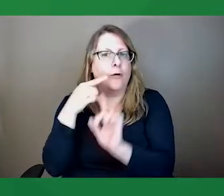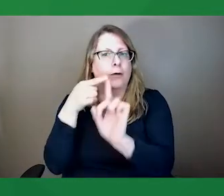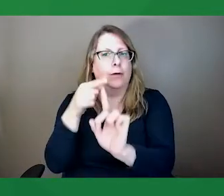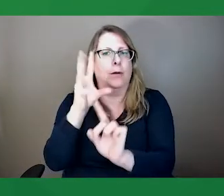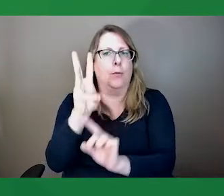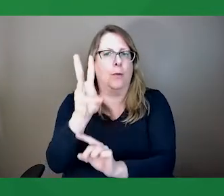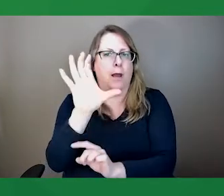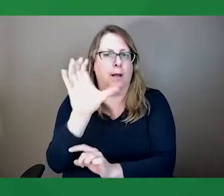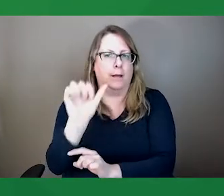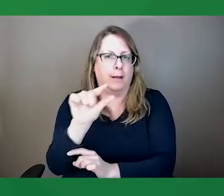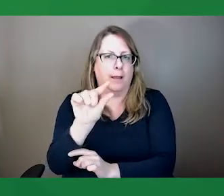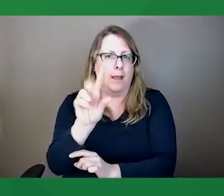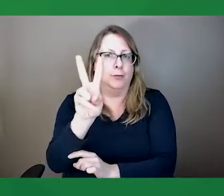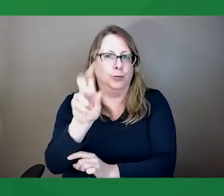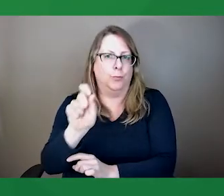into your document and in your planning.